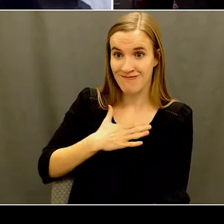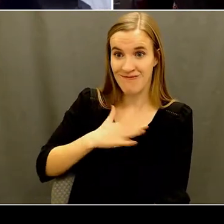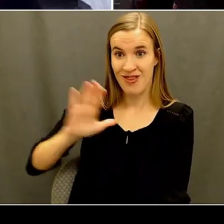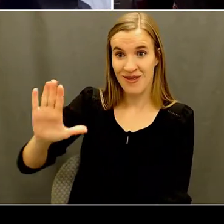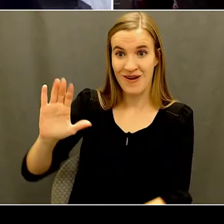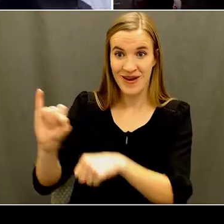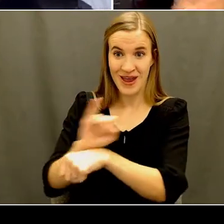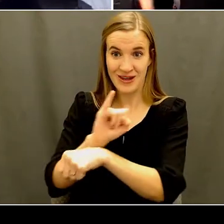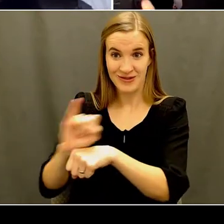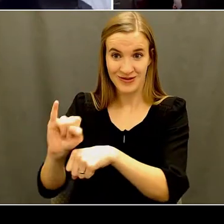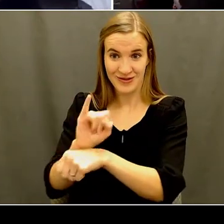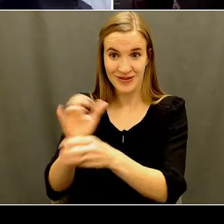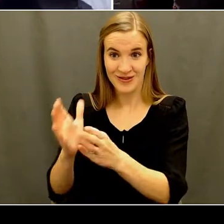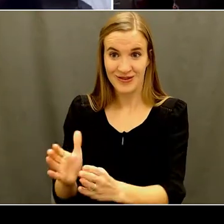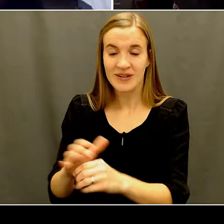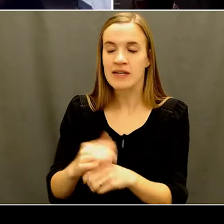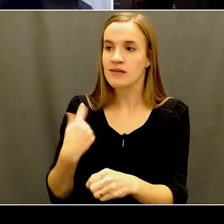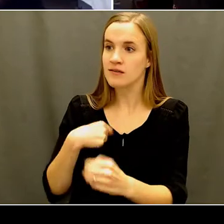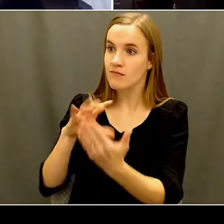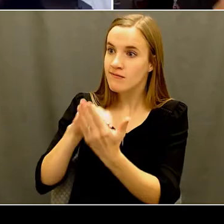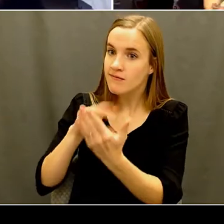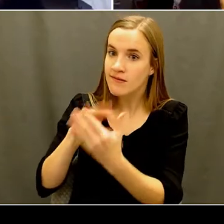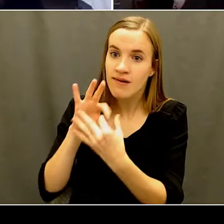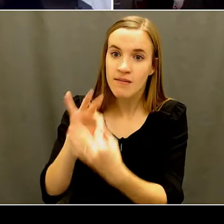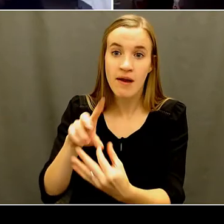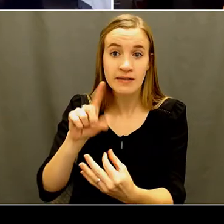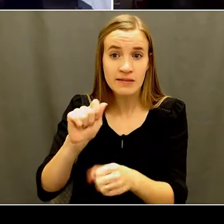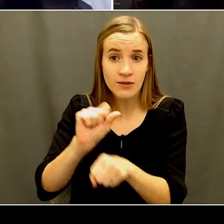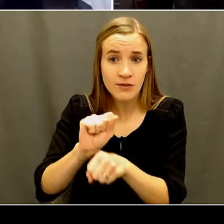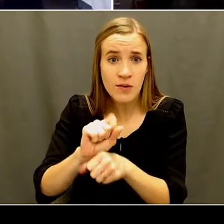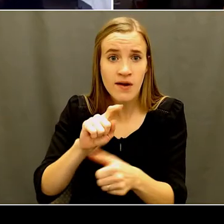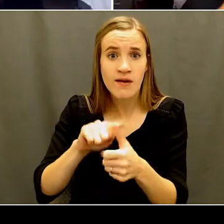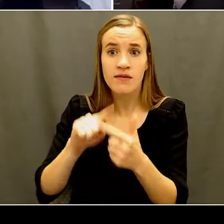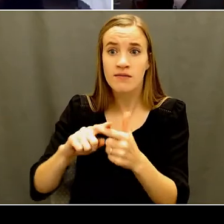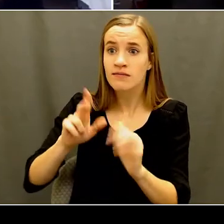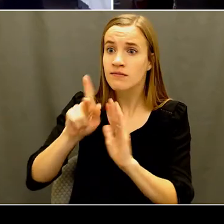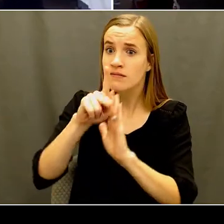work, learning about disability history, making policy memos, and we also got the